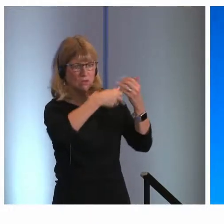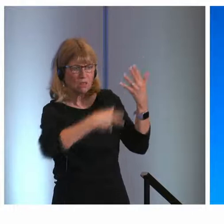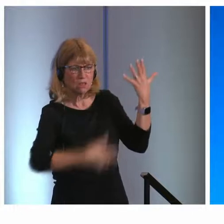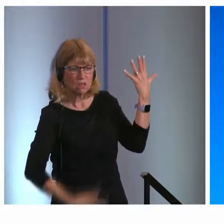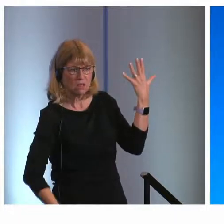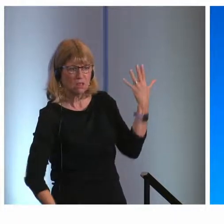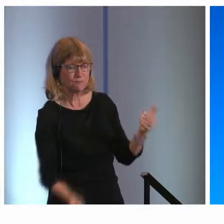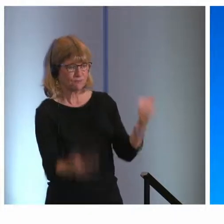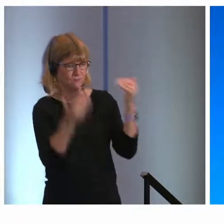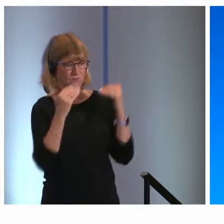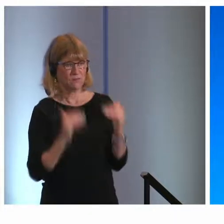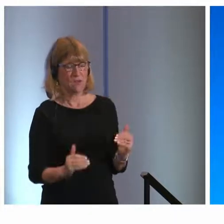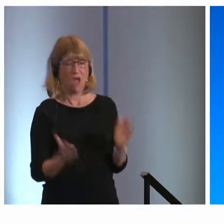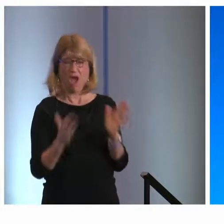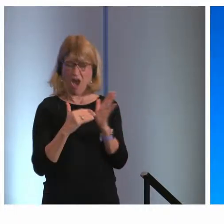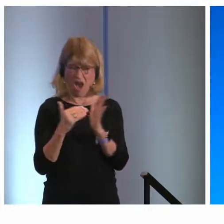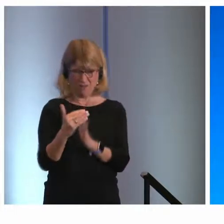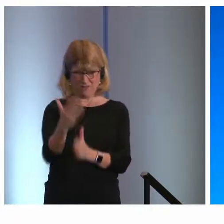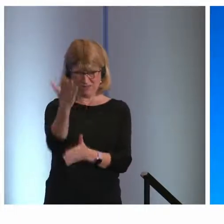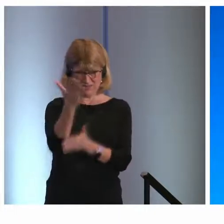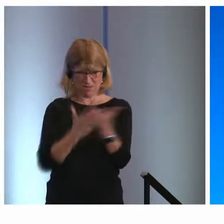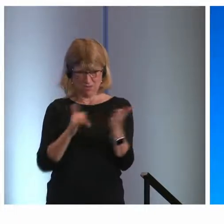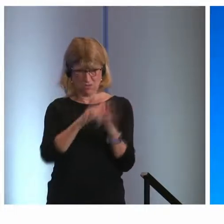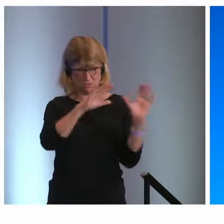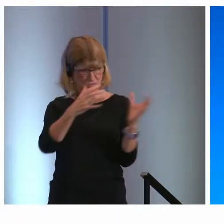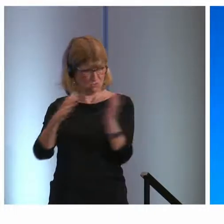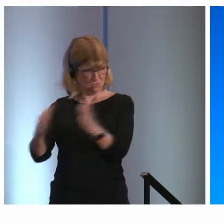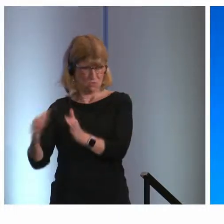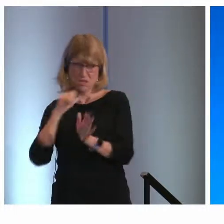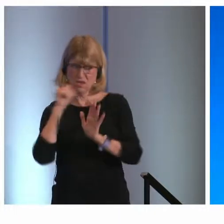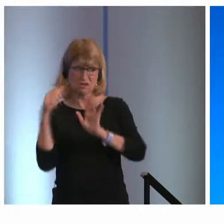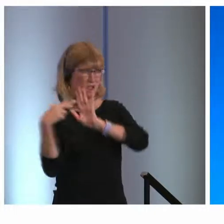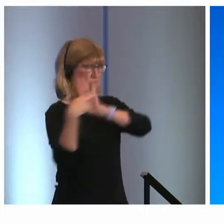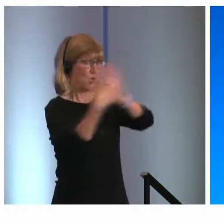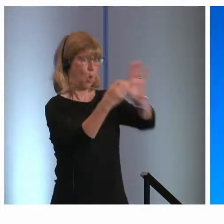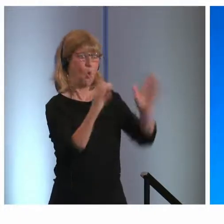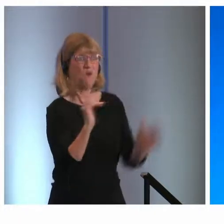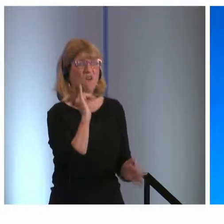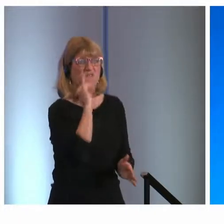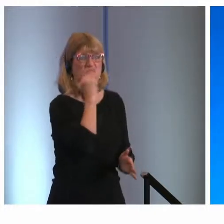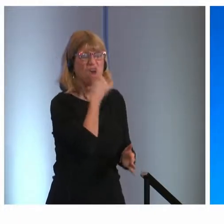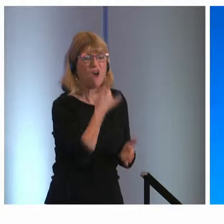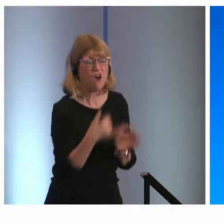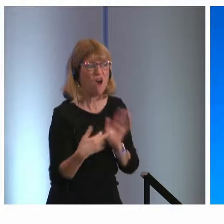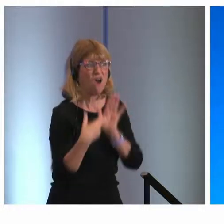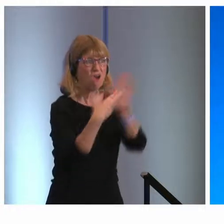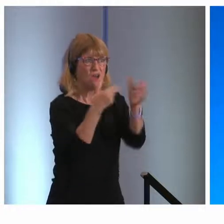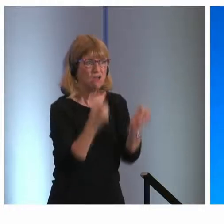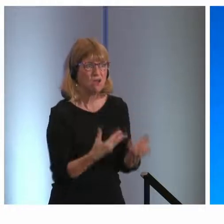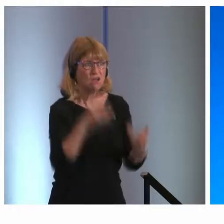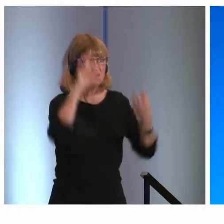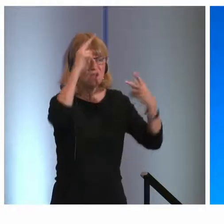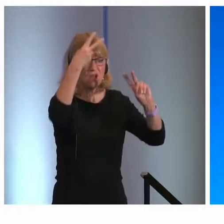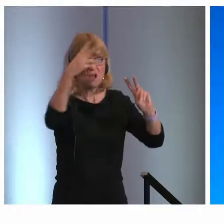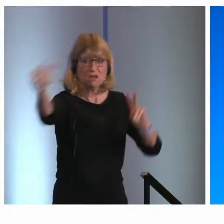ding, including mental health body size gender, gender identity and gender expression, talk about inclusion.